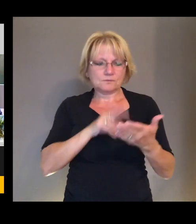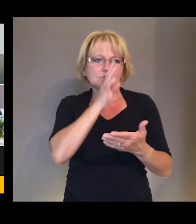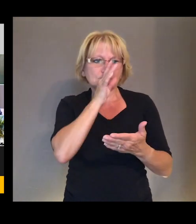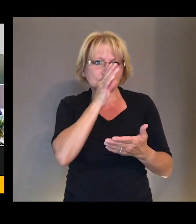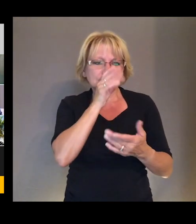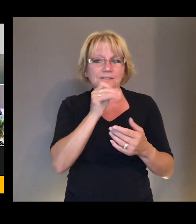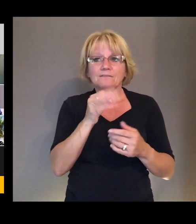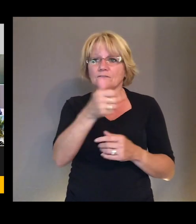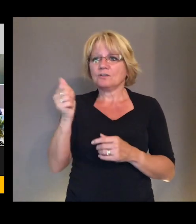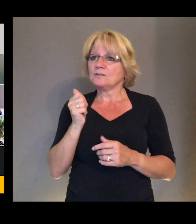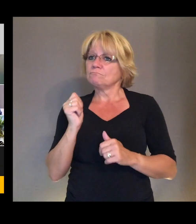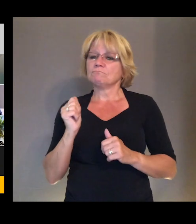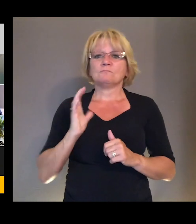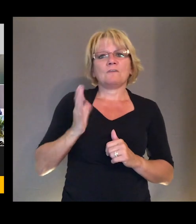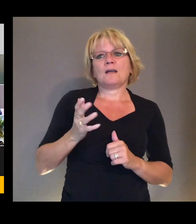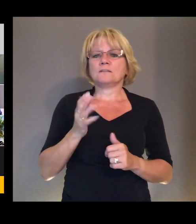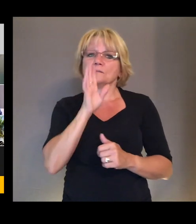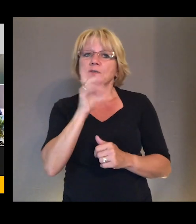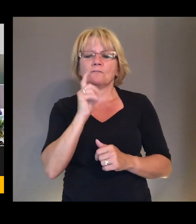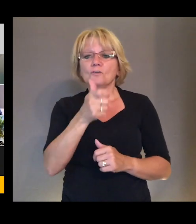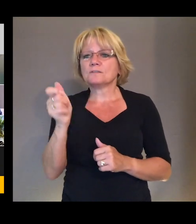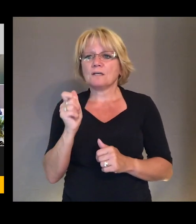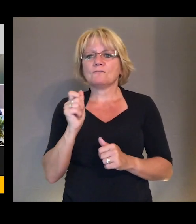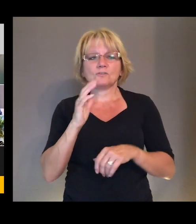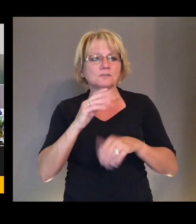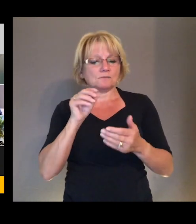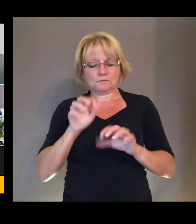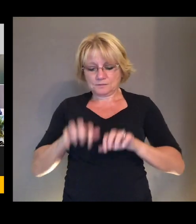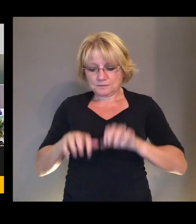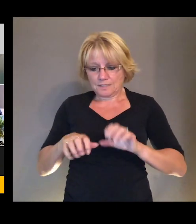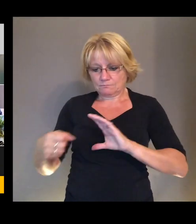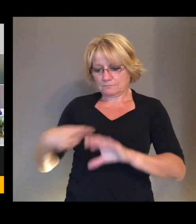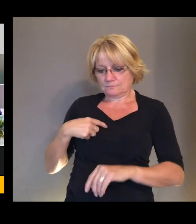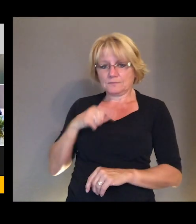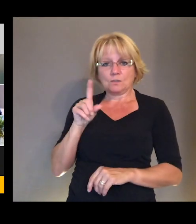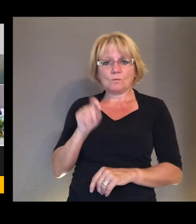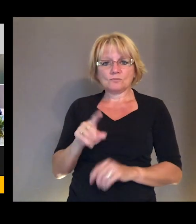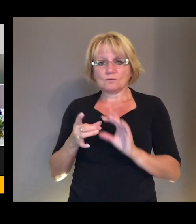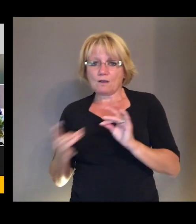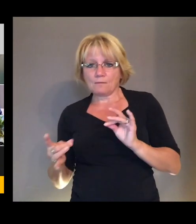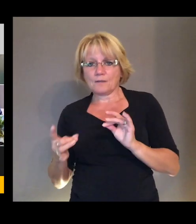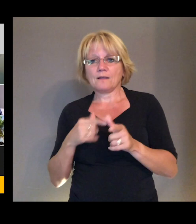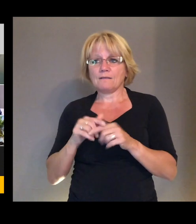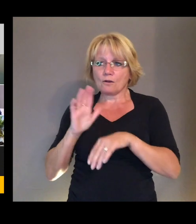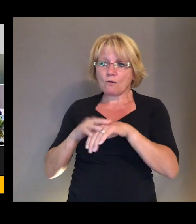If you don't mind speaking, just put comment or question, and then we will call you or call upon you in order, okay?